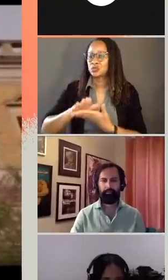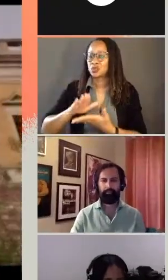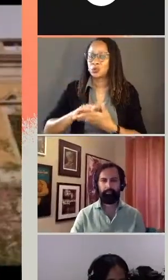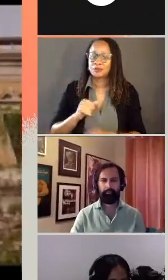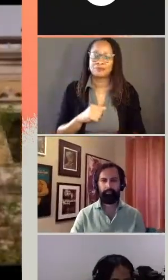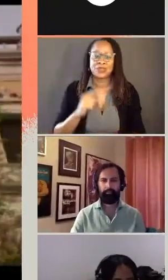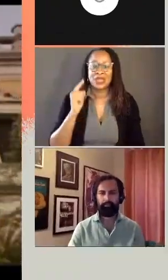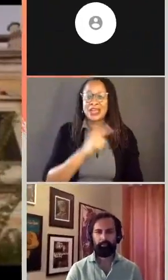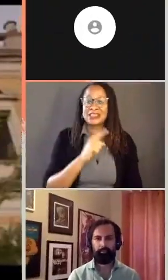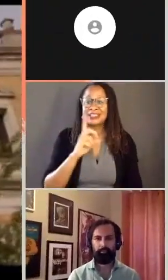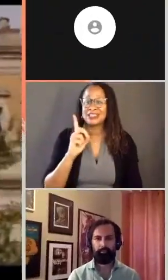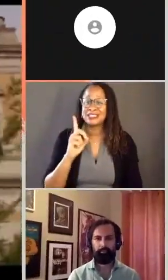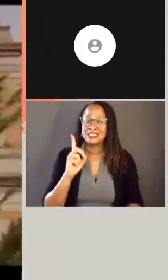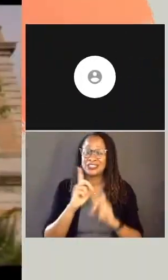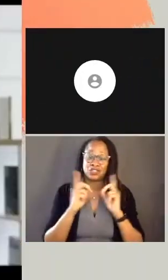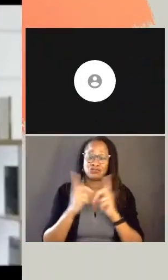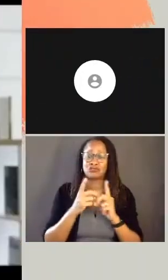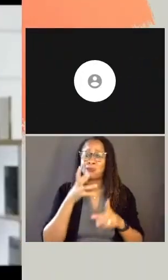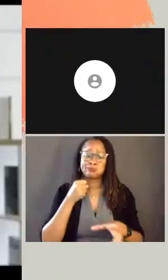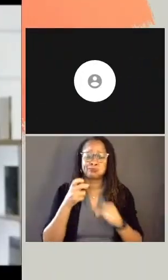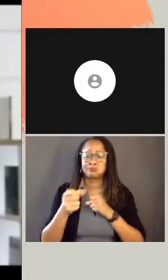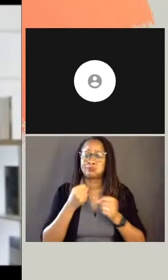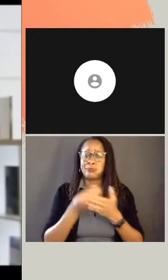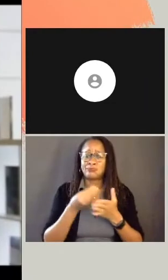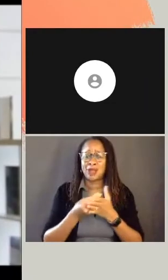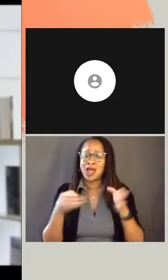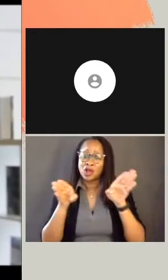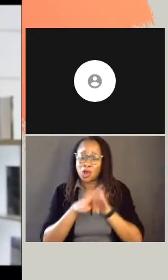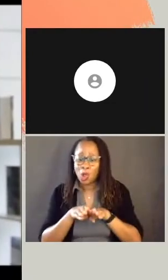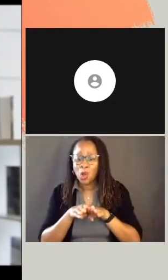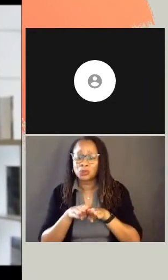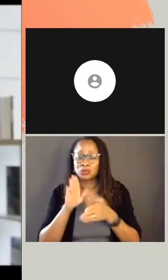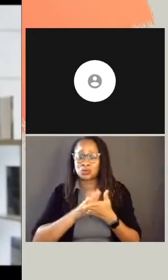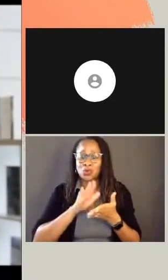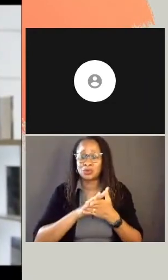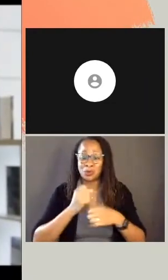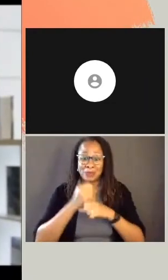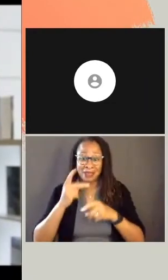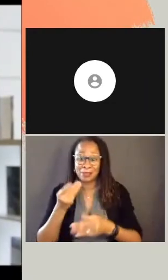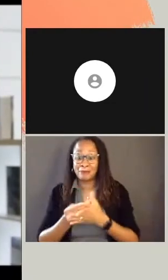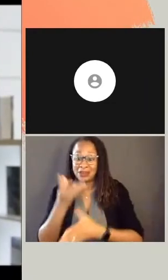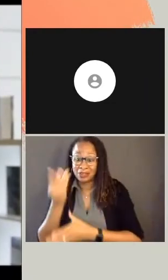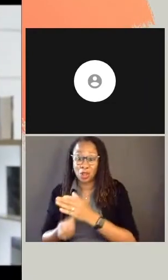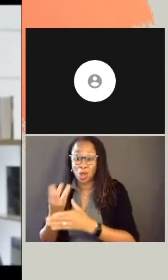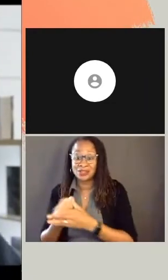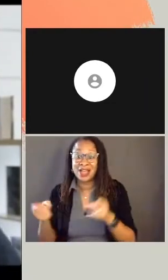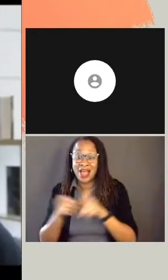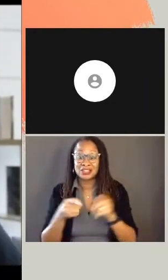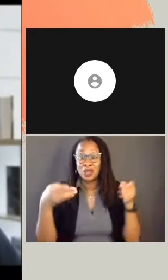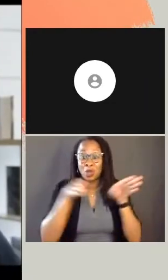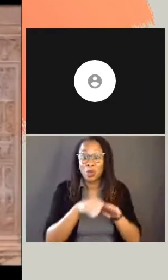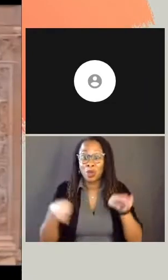The district is sucking out money. Is closed the school to try to make up that deficit. As it closes more schools, it loses more money.